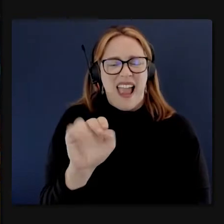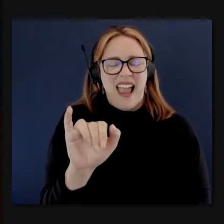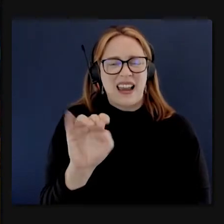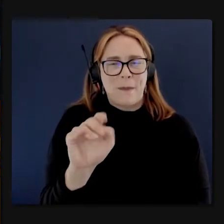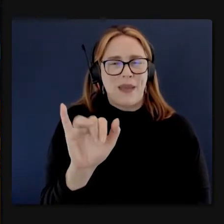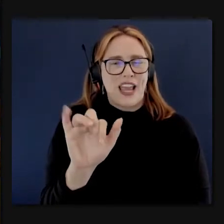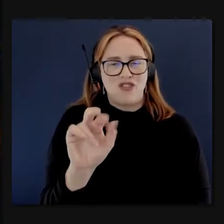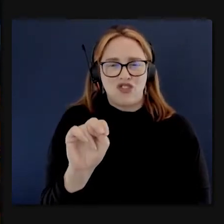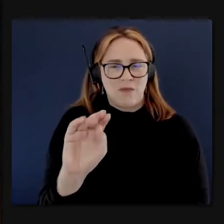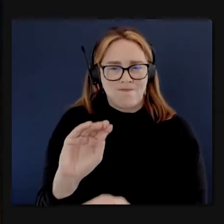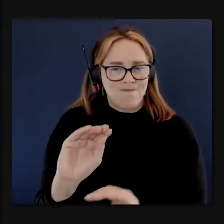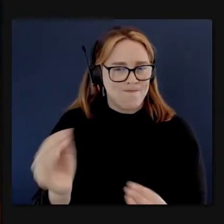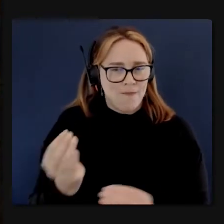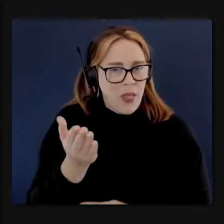in the right hand side,